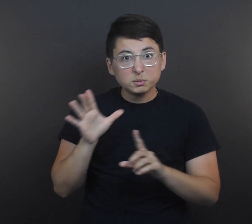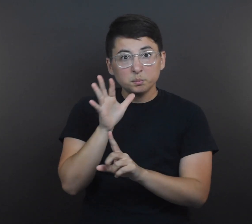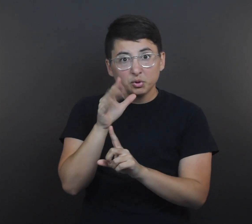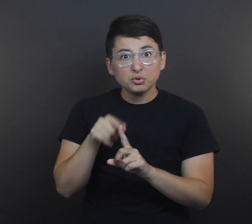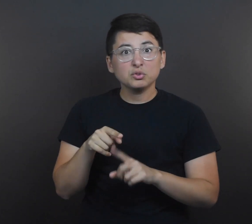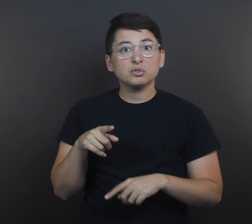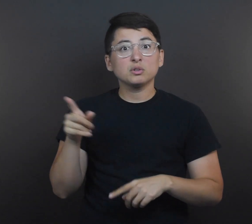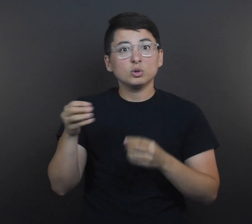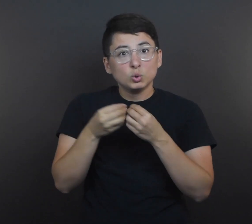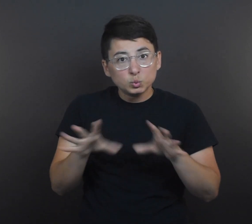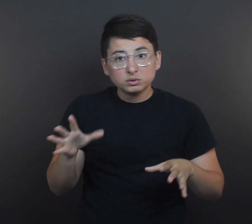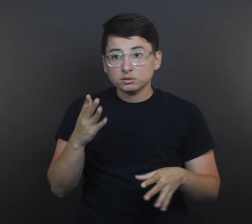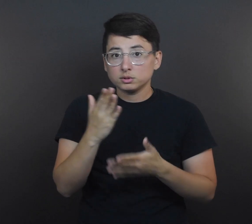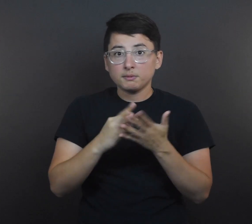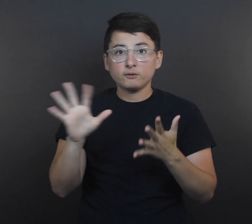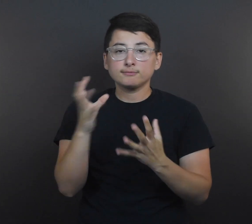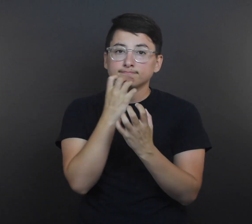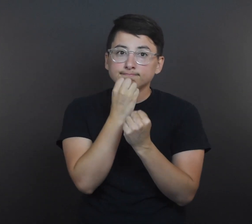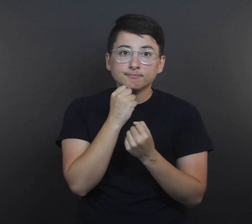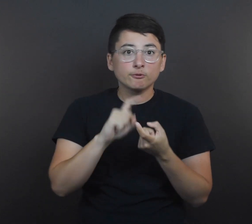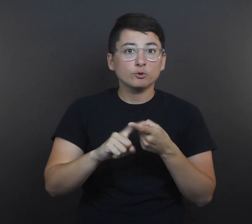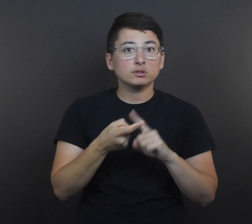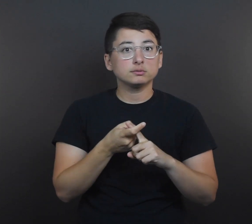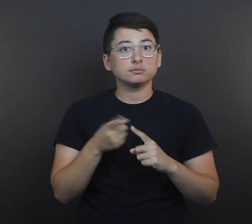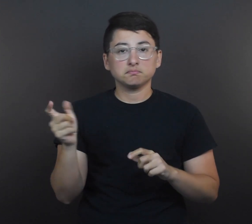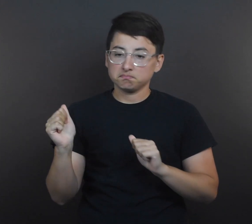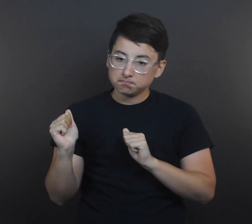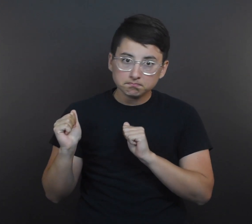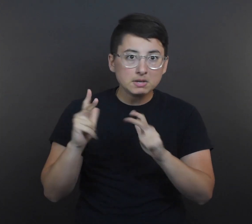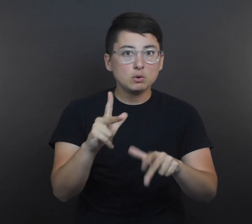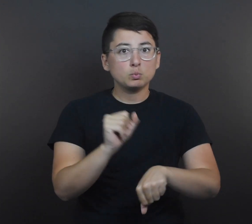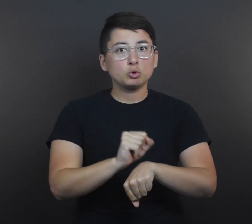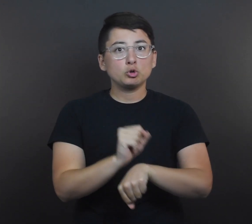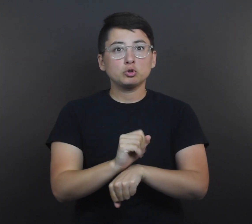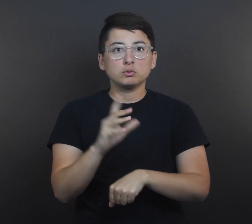“Despite losing her mother, despite losing some of her beloved friends,